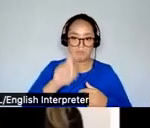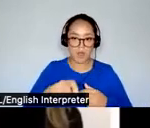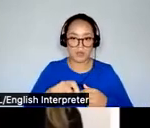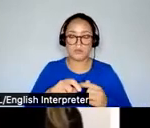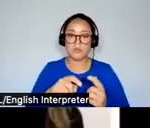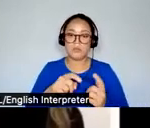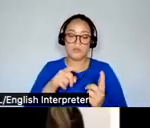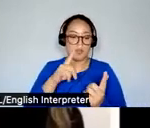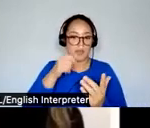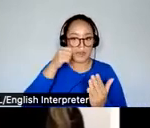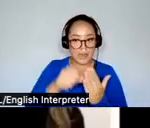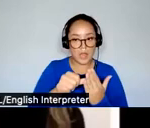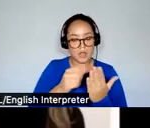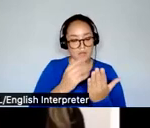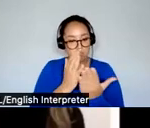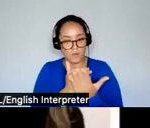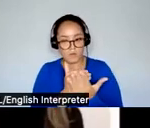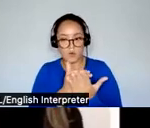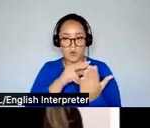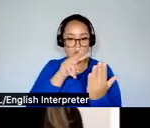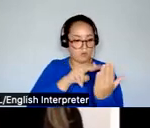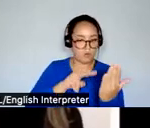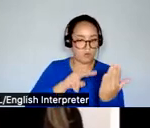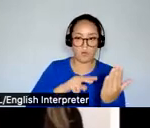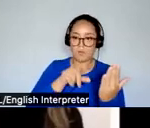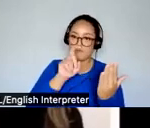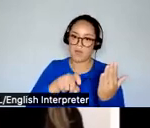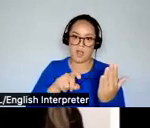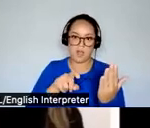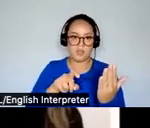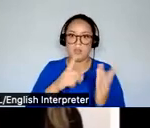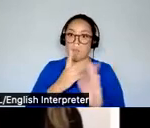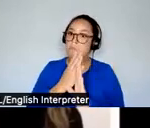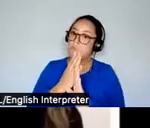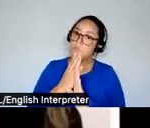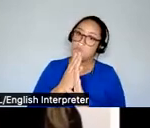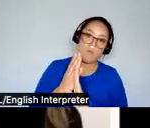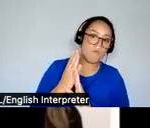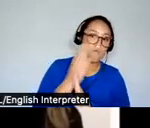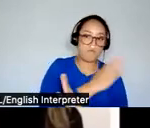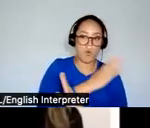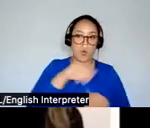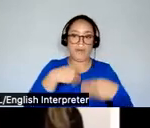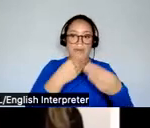And these documents must be submitted before we issue your final permits.